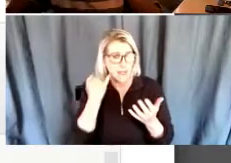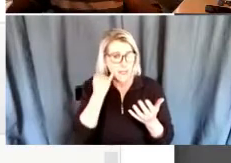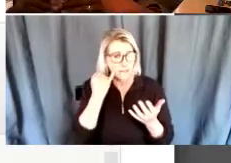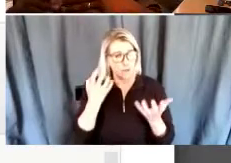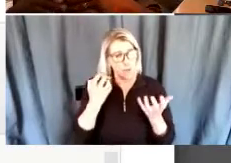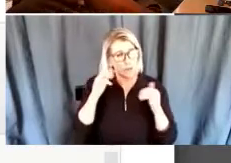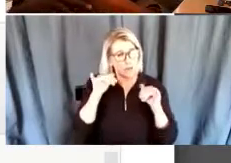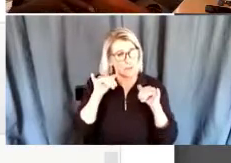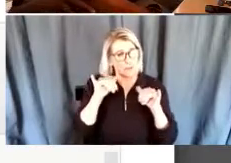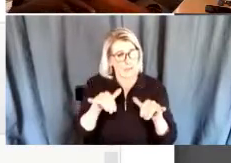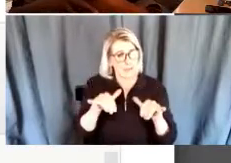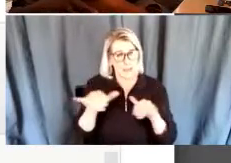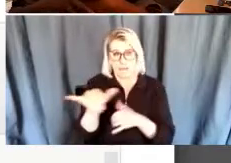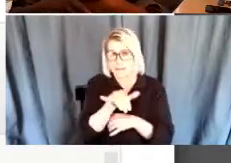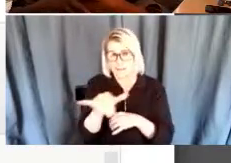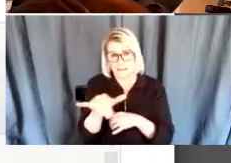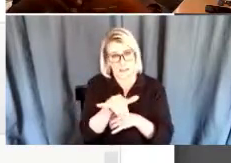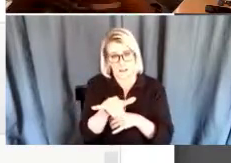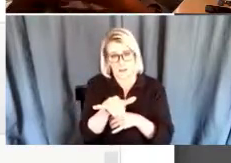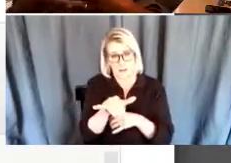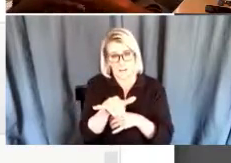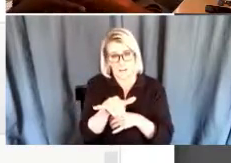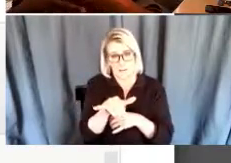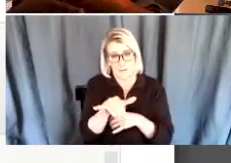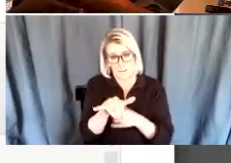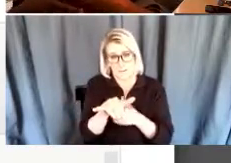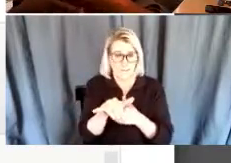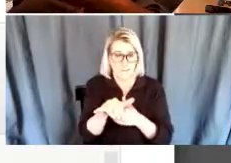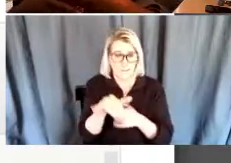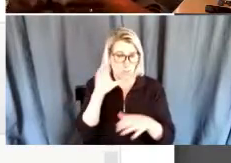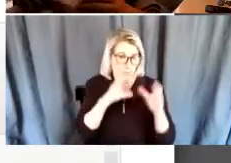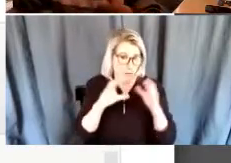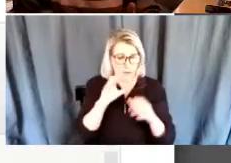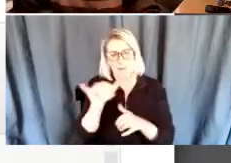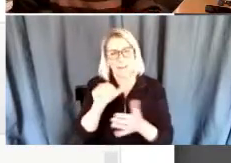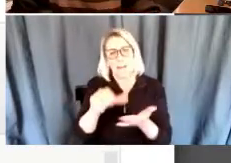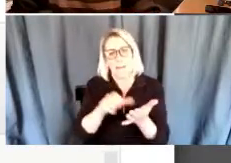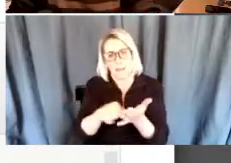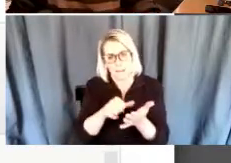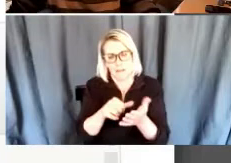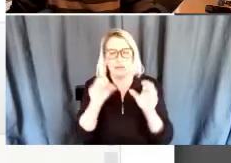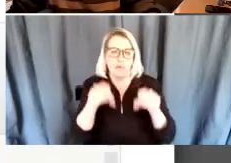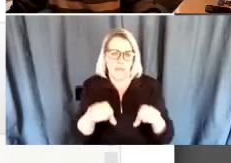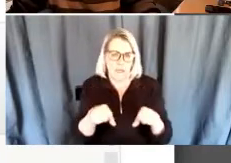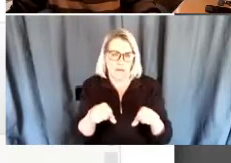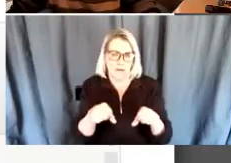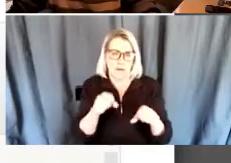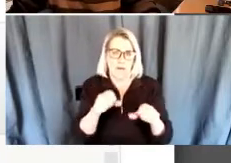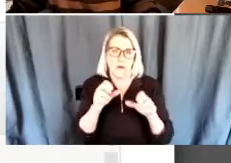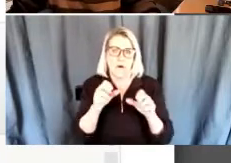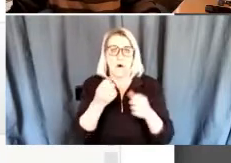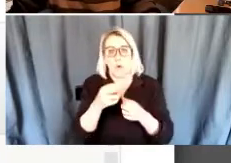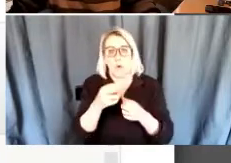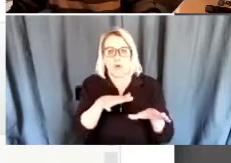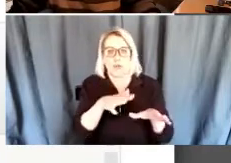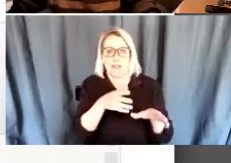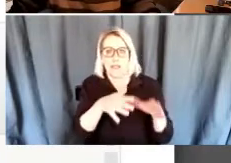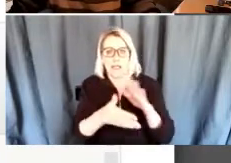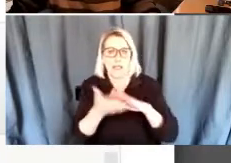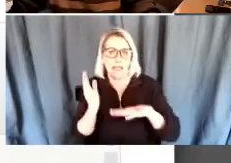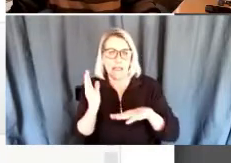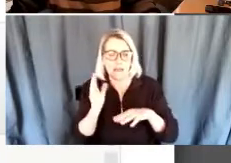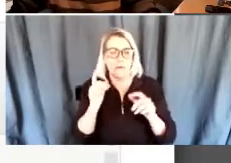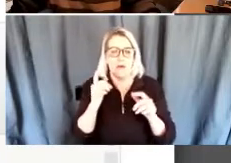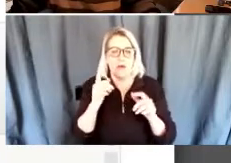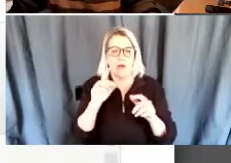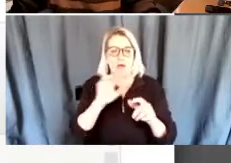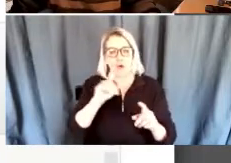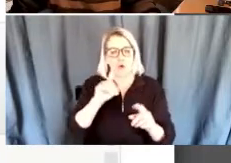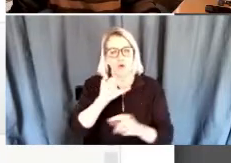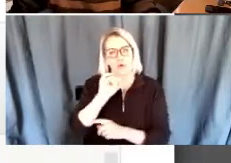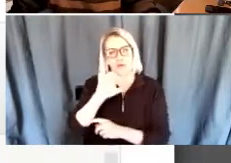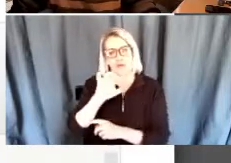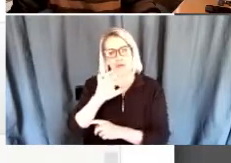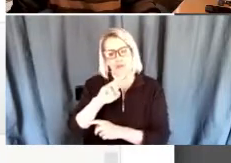the same browser, or same page, you can go to target and leave that Or if you